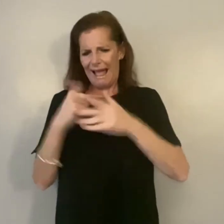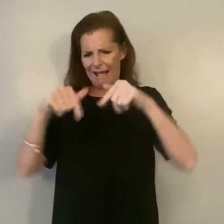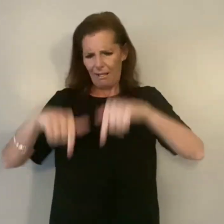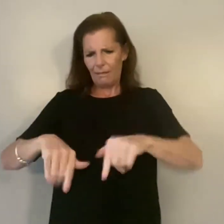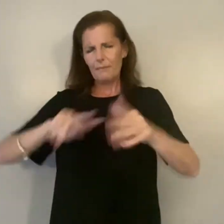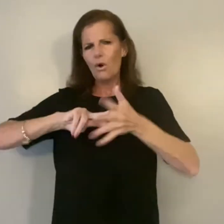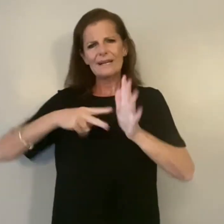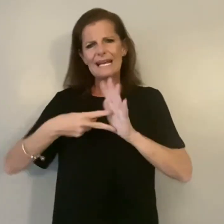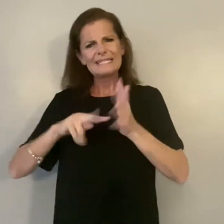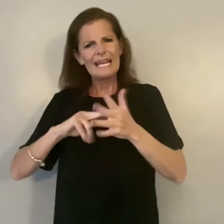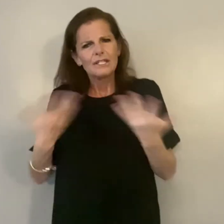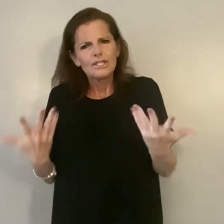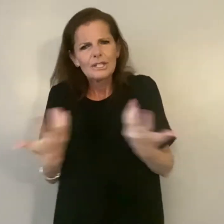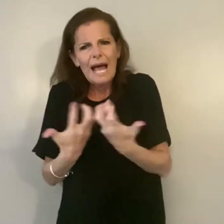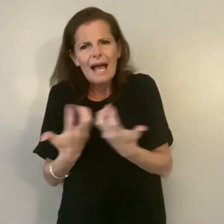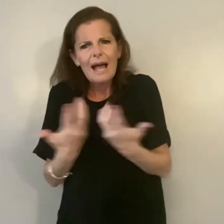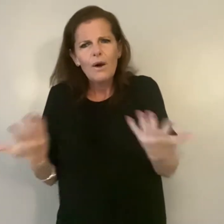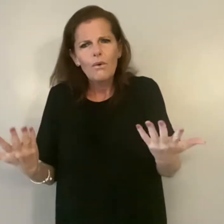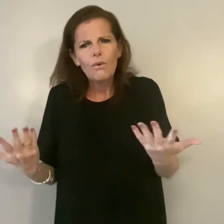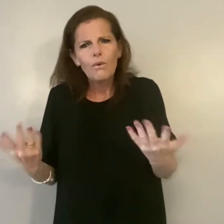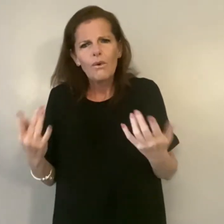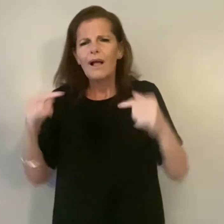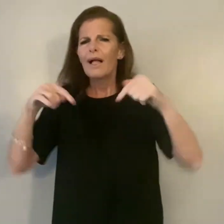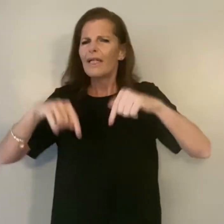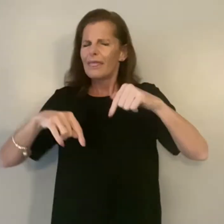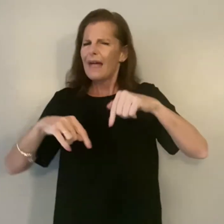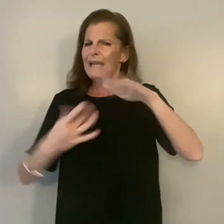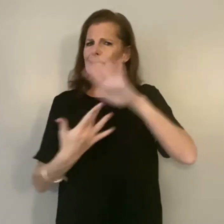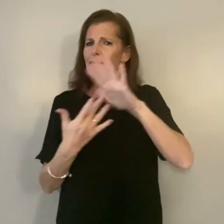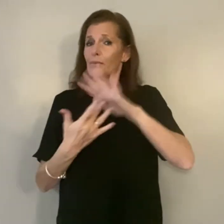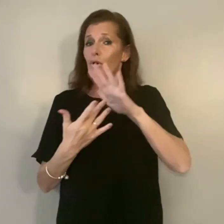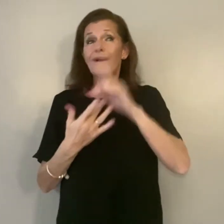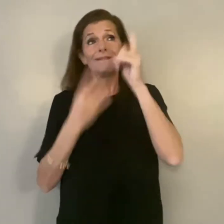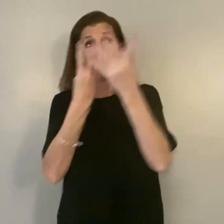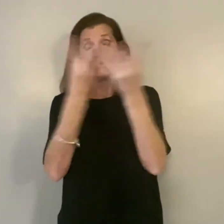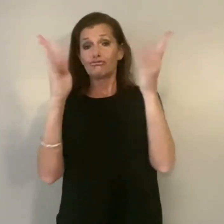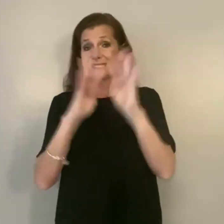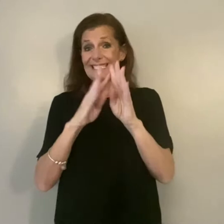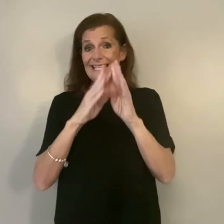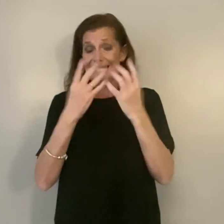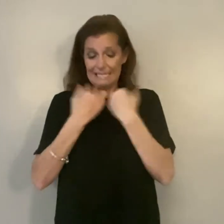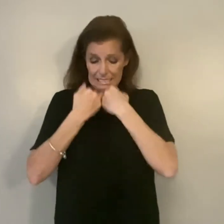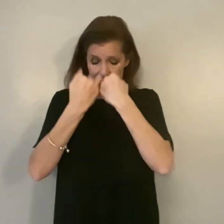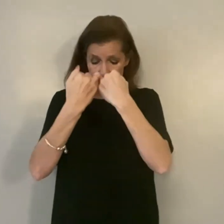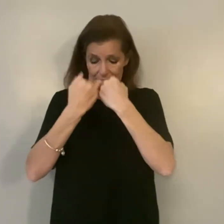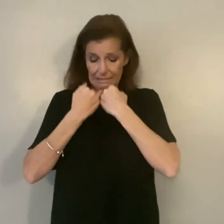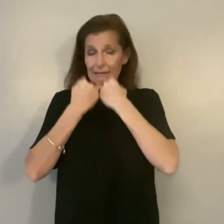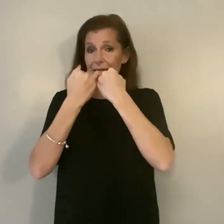that helps that organization's purpose? I think that's a really important question, both for trustees to ask themselves but